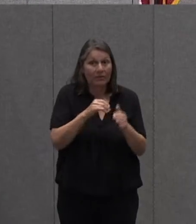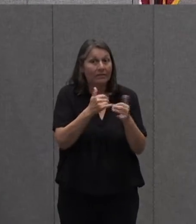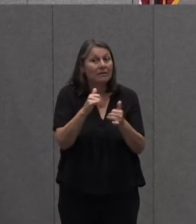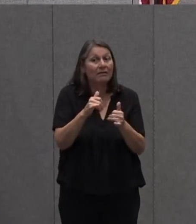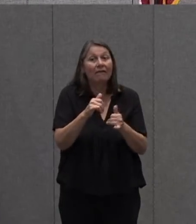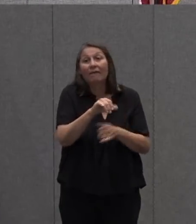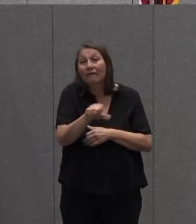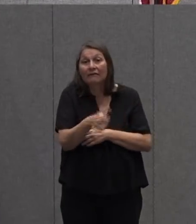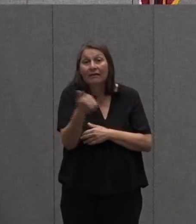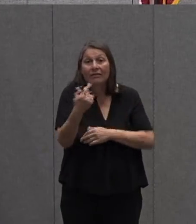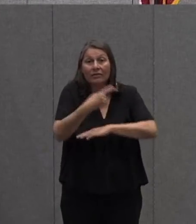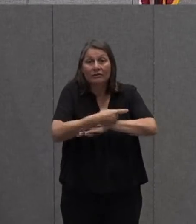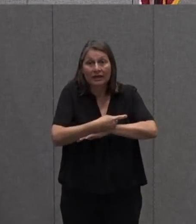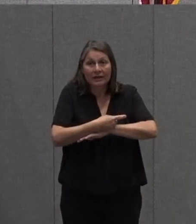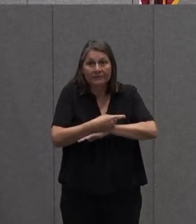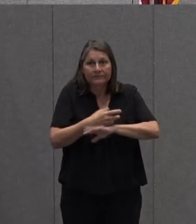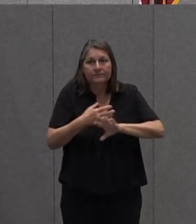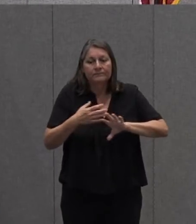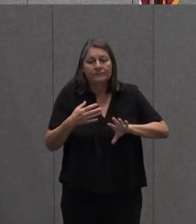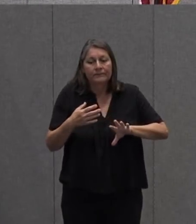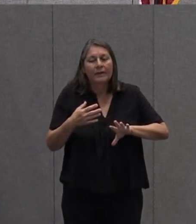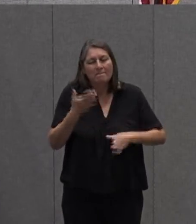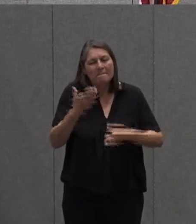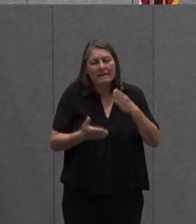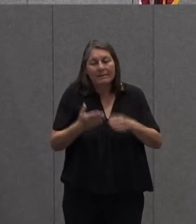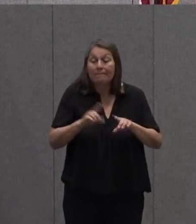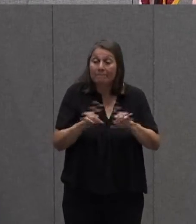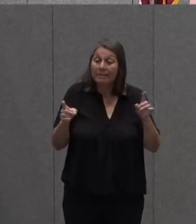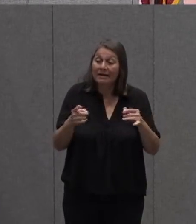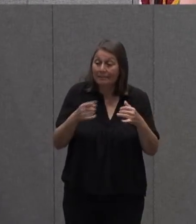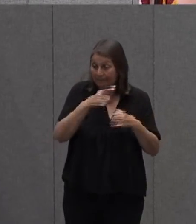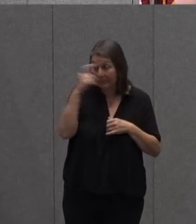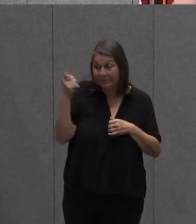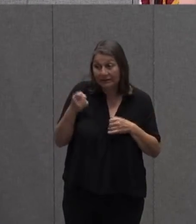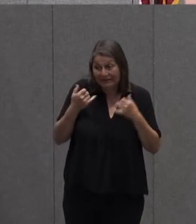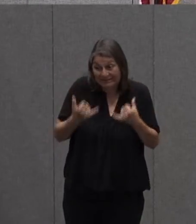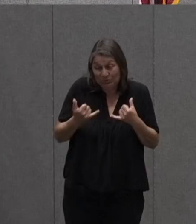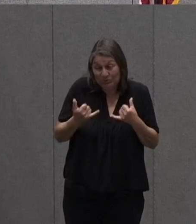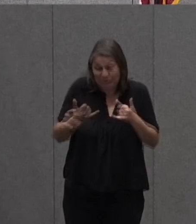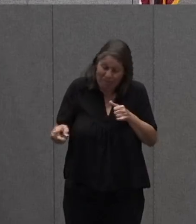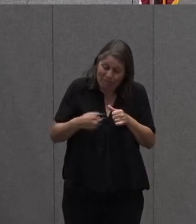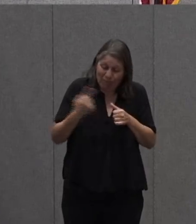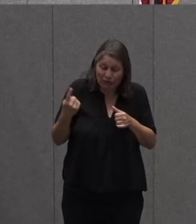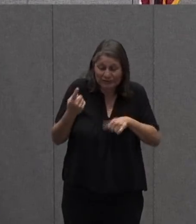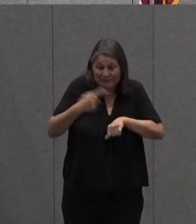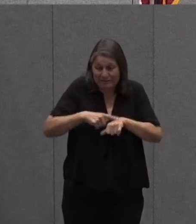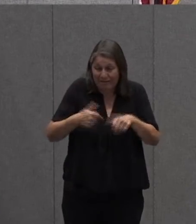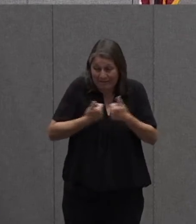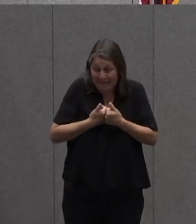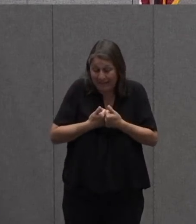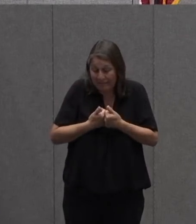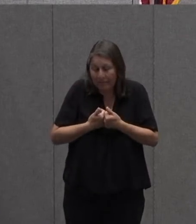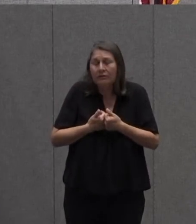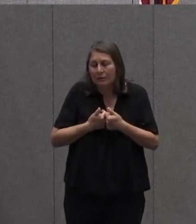But for today since we're learning, I'm gonna say yes. Okay. Is that okay? - That makes me feel good. Okay. - All right, thank you. I think when you're learning to play a game,